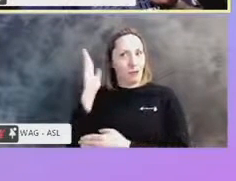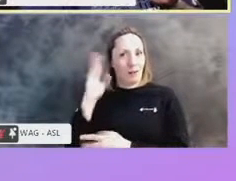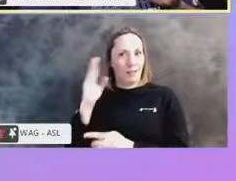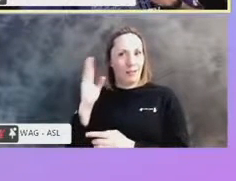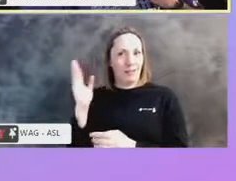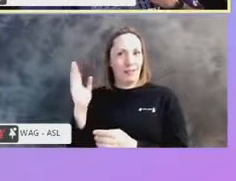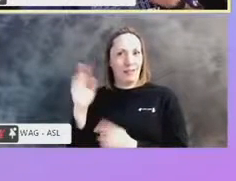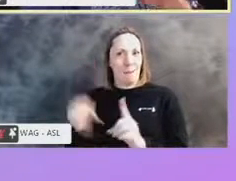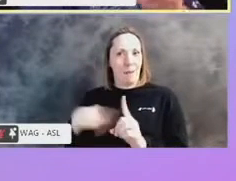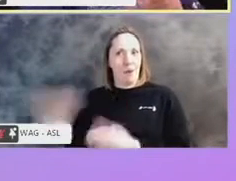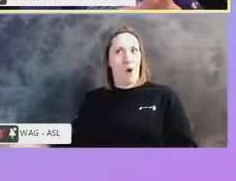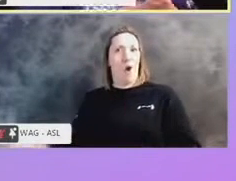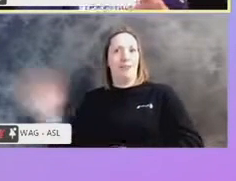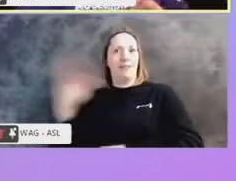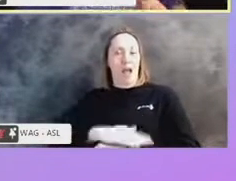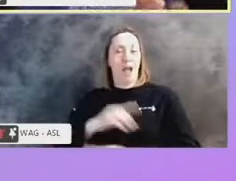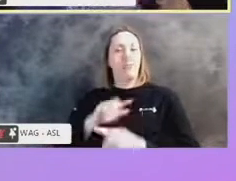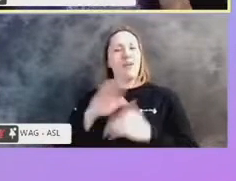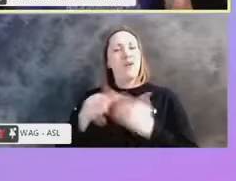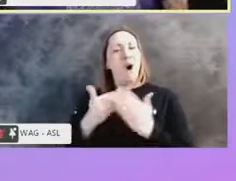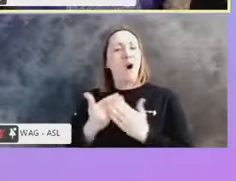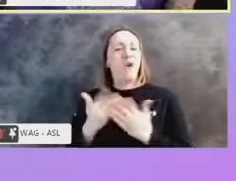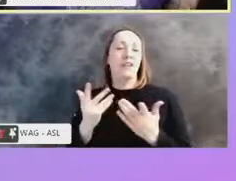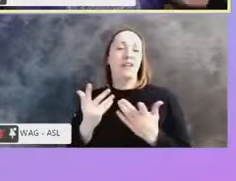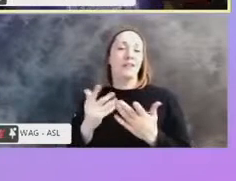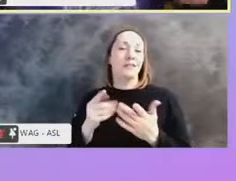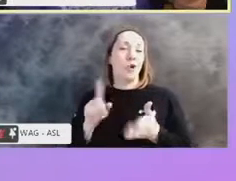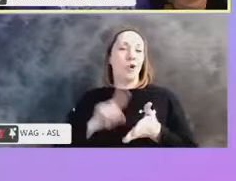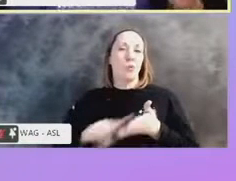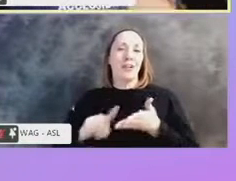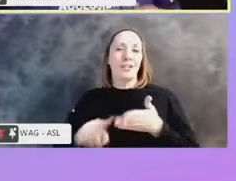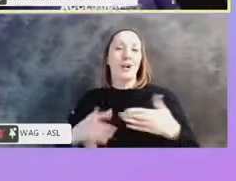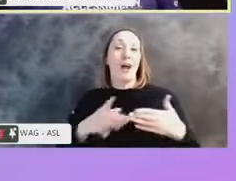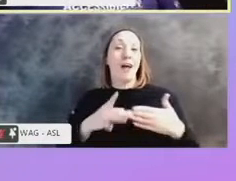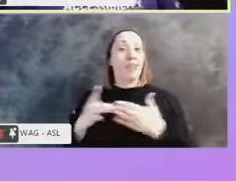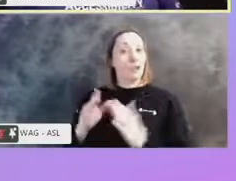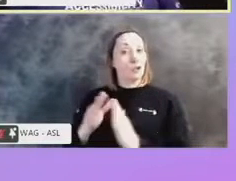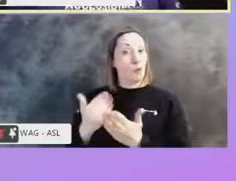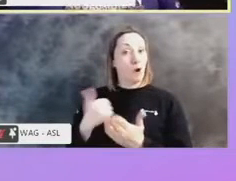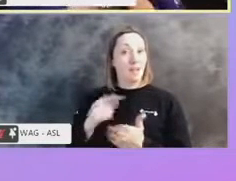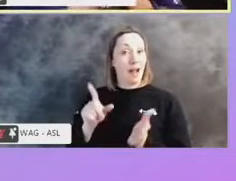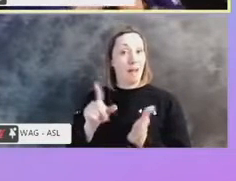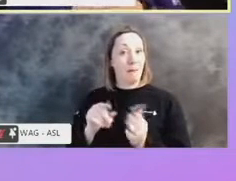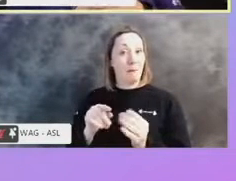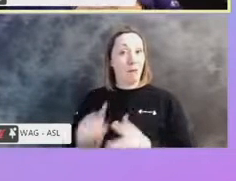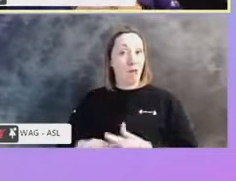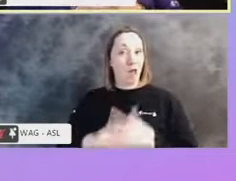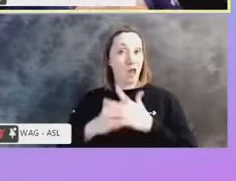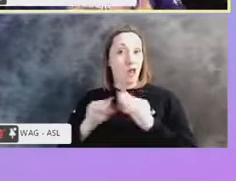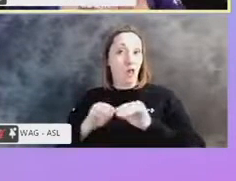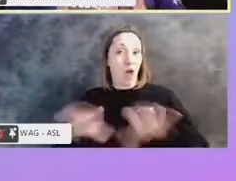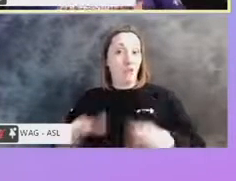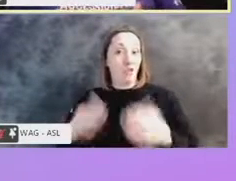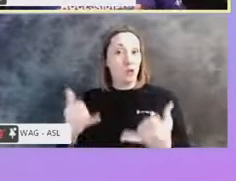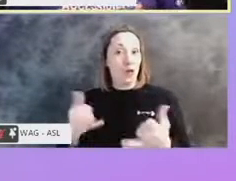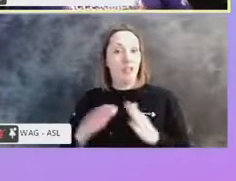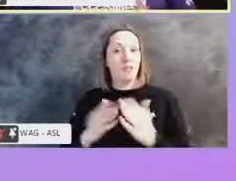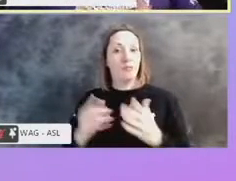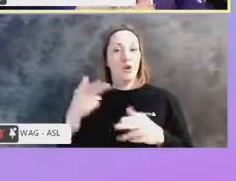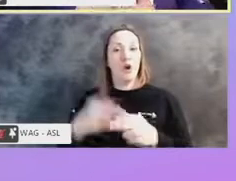research. All this business stuff. Some of you are aware of this, because I've been talking about it all day. But all this research led to a